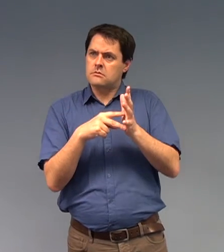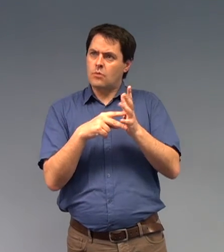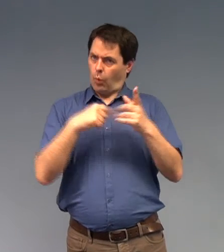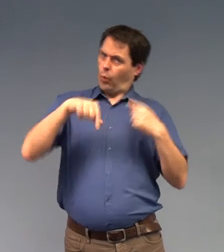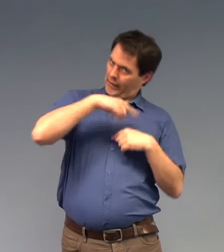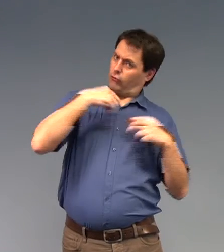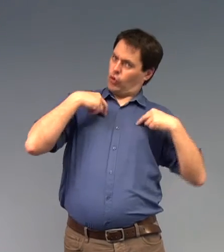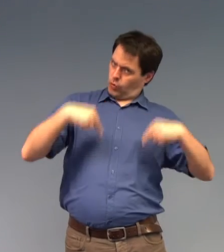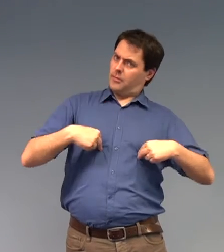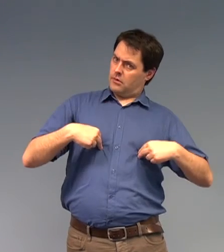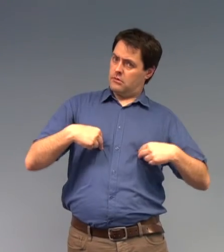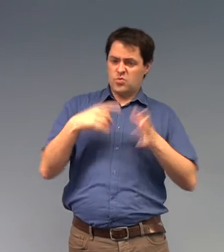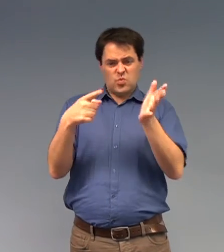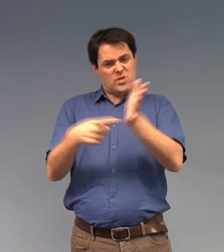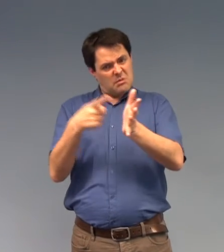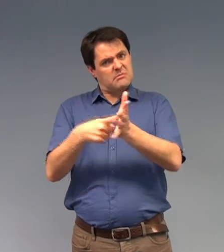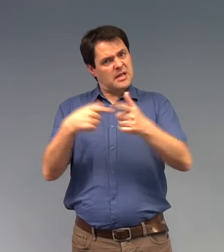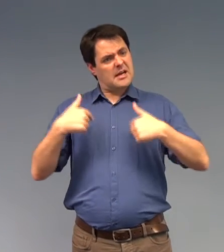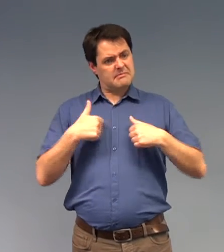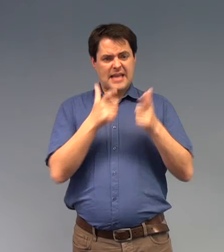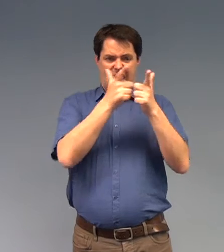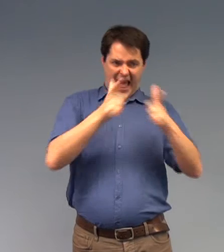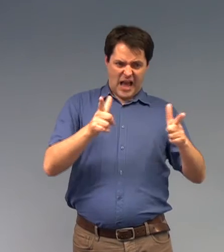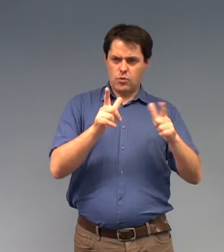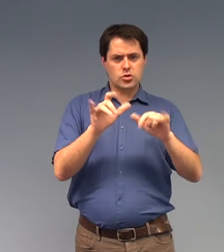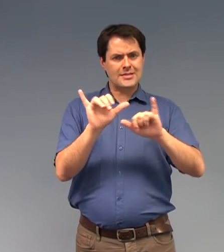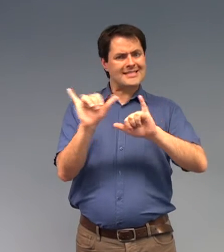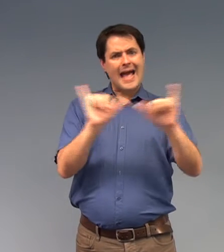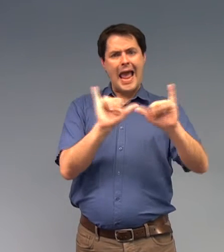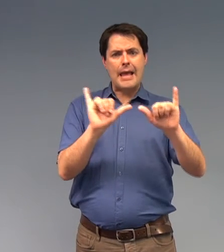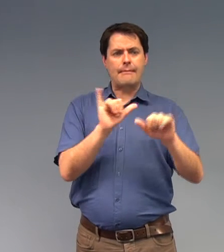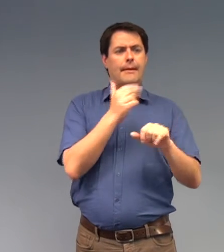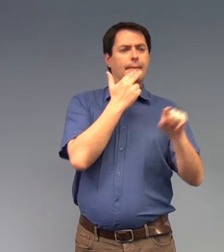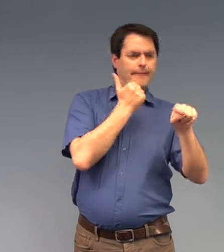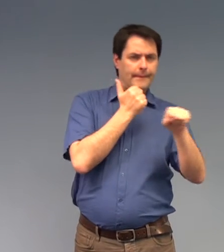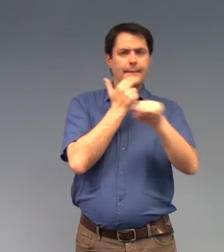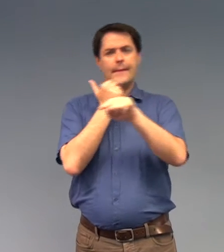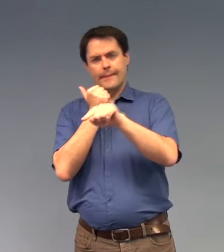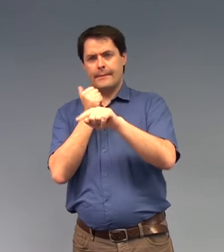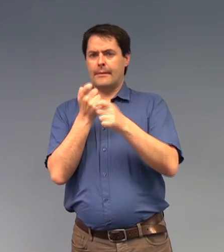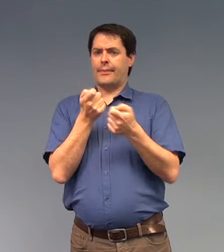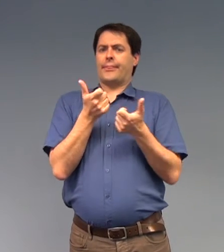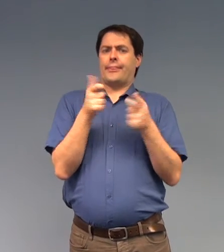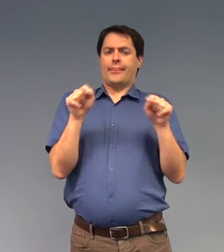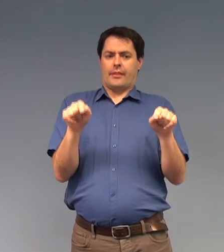it works equally well in English. In ASL. In BSL.